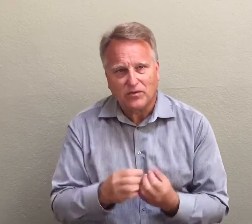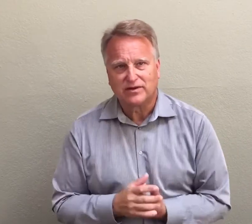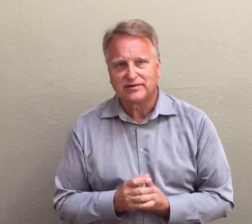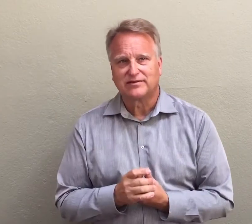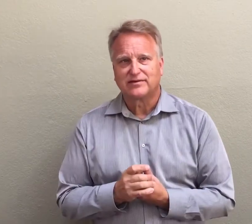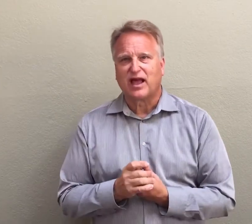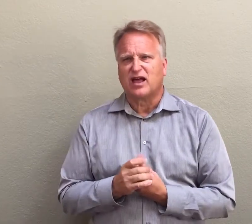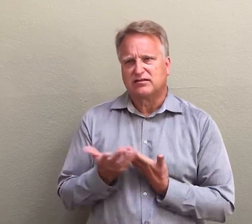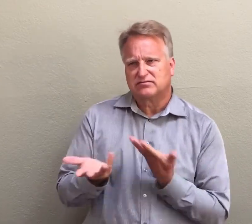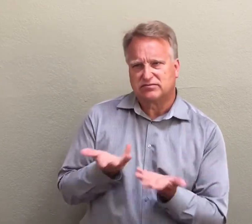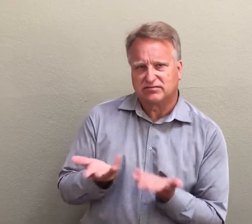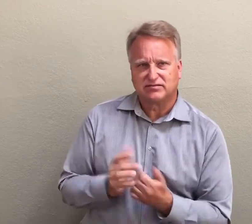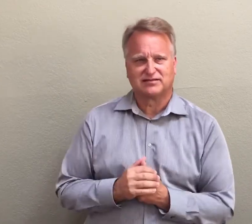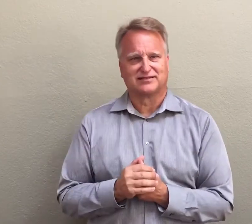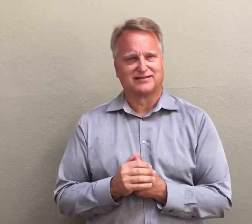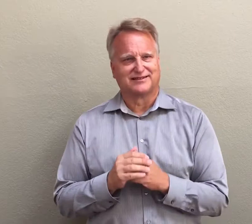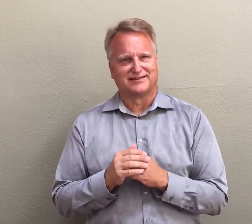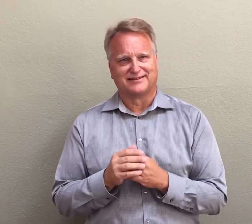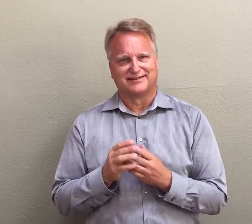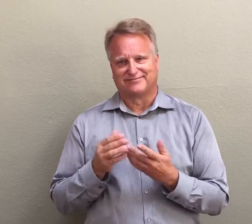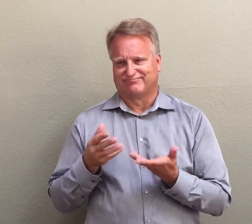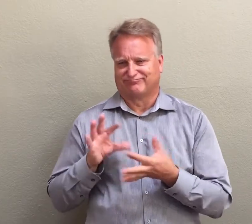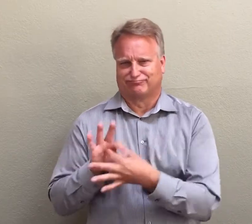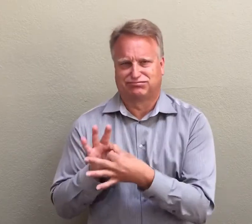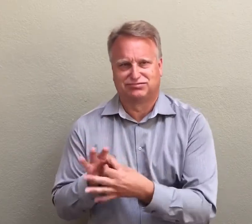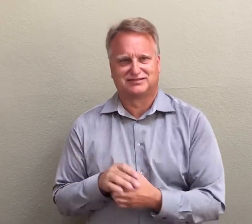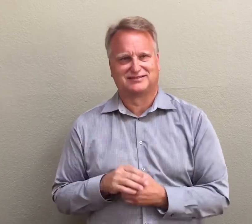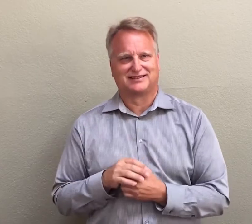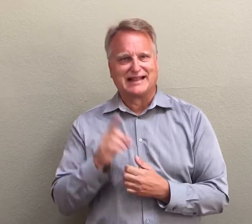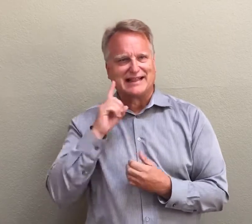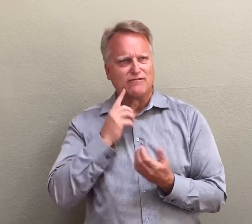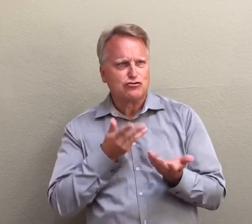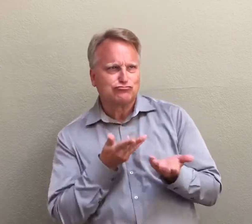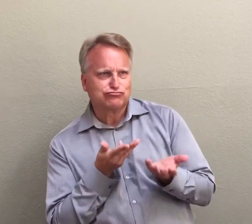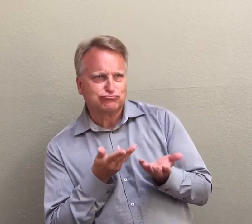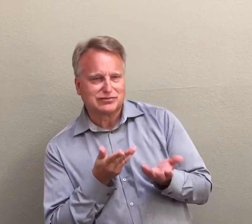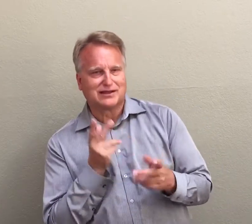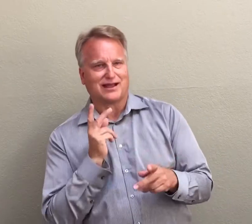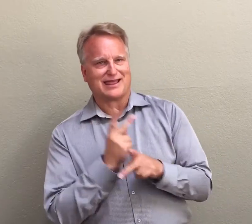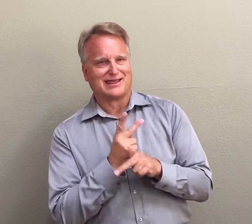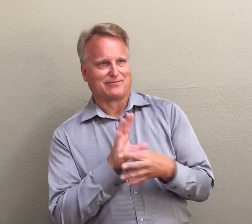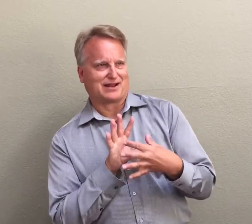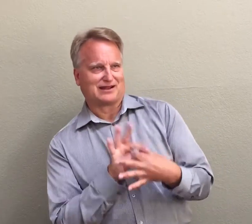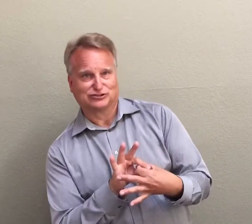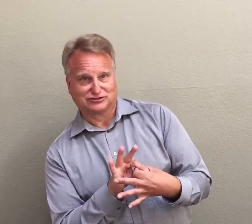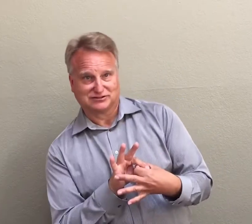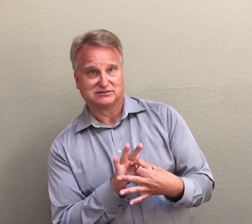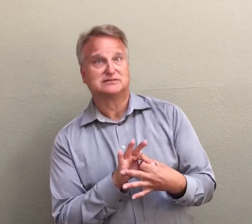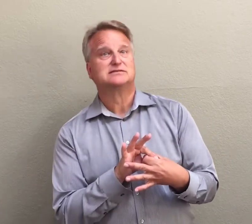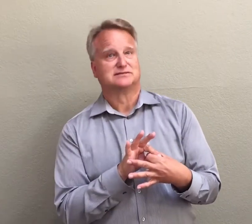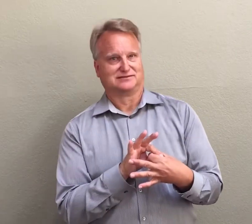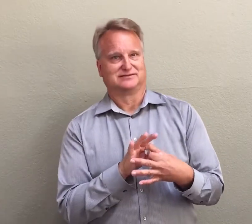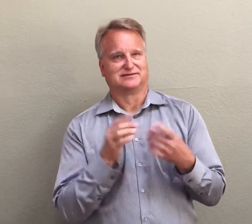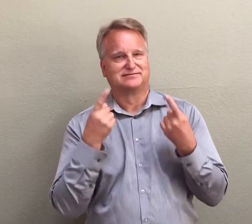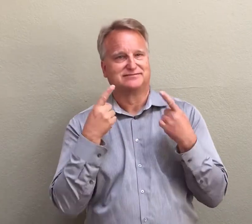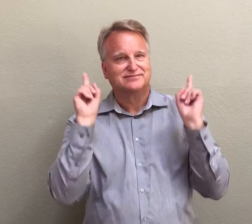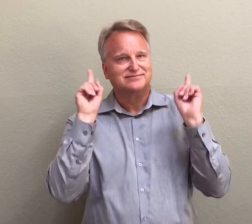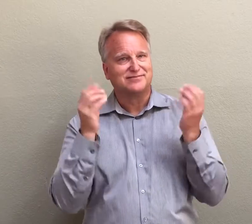having increased turn-taking and interaction with the Deaf participants throughout the session, and maintaining a strong connection with the Deaf individuals the entire time.